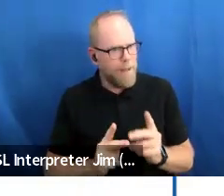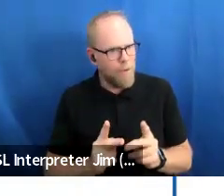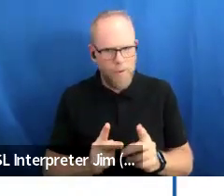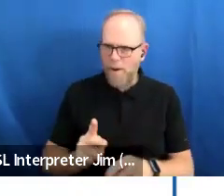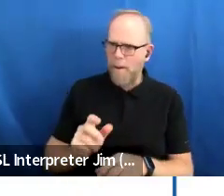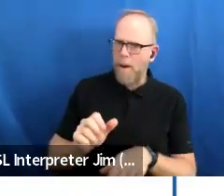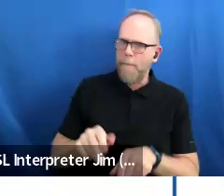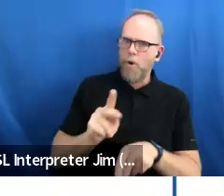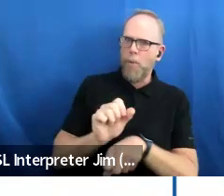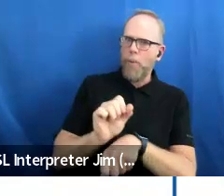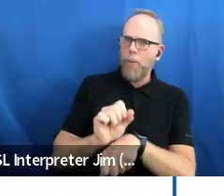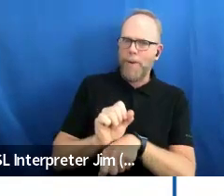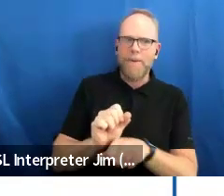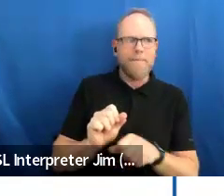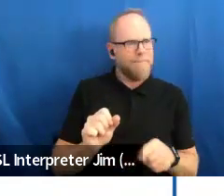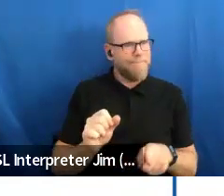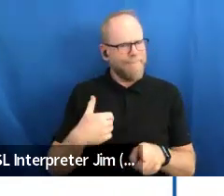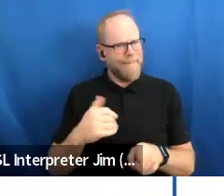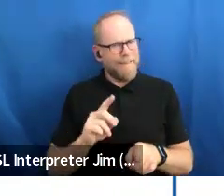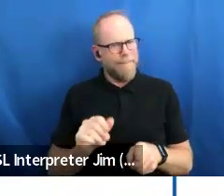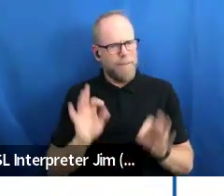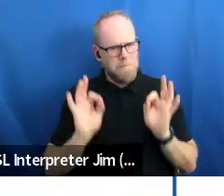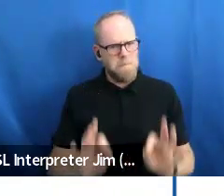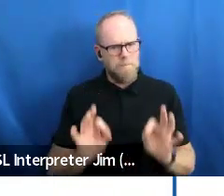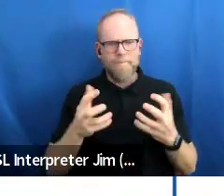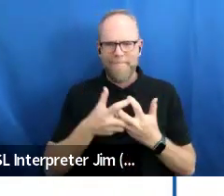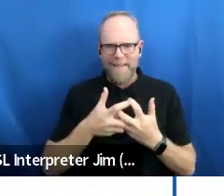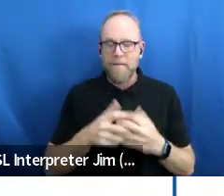And I did want to quickly say there was somebody who posted something in the chat that, yes,